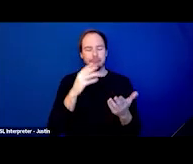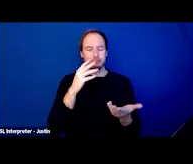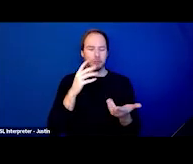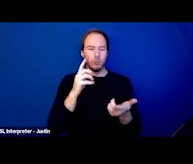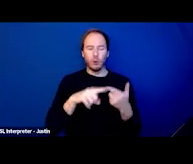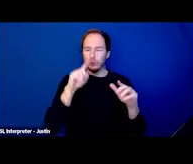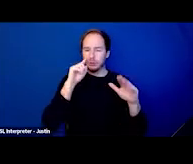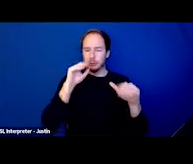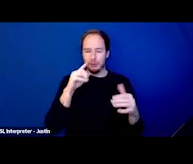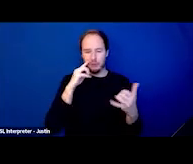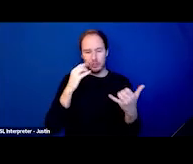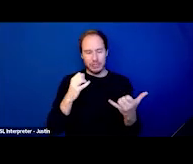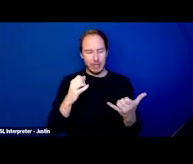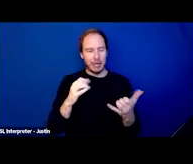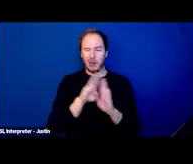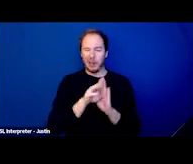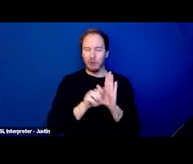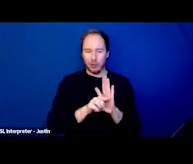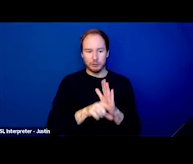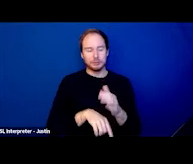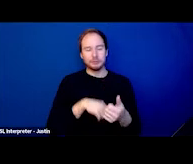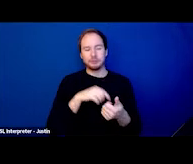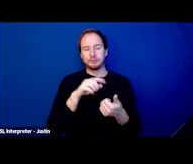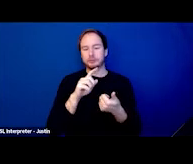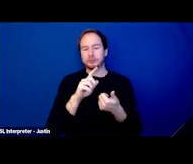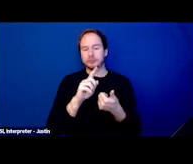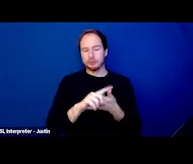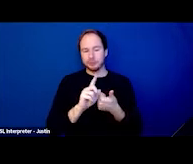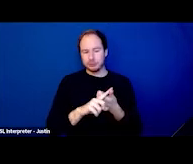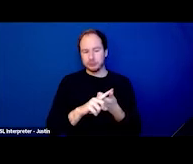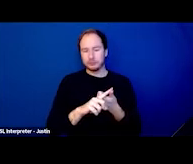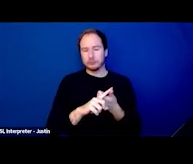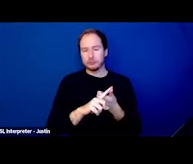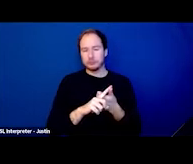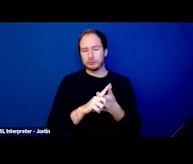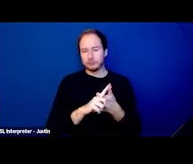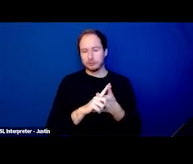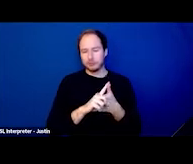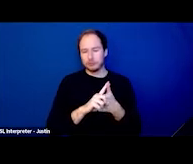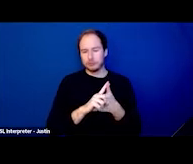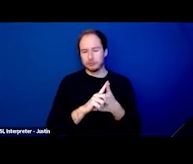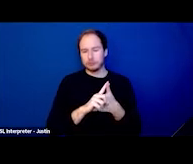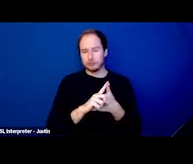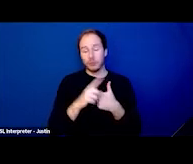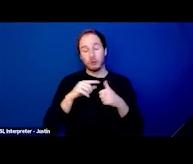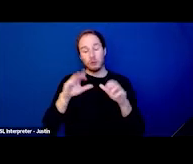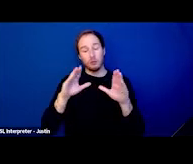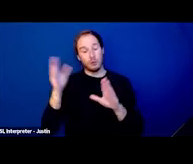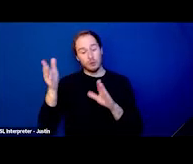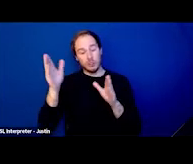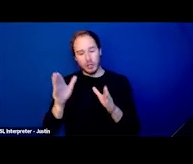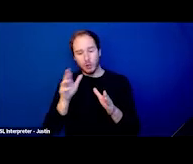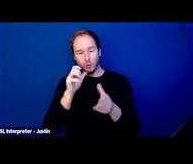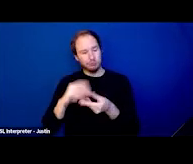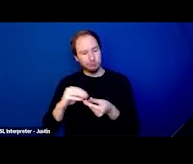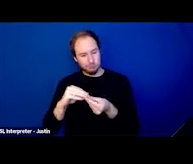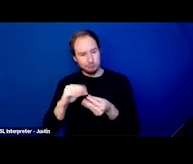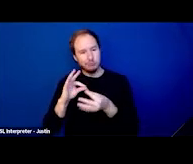We talked through, over the course of the last three sessions, we've talked about and had really great presenters share about how the experience of homelessness